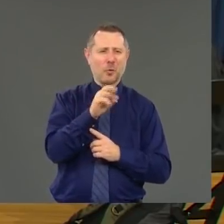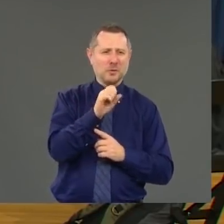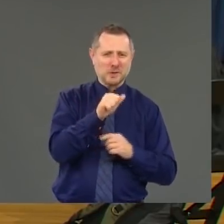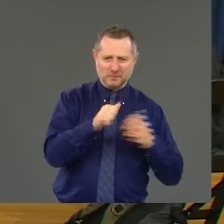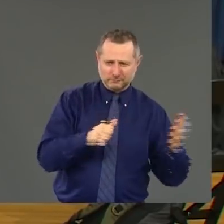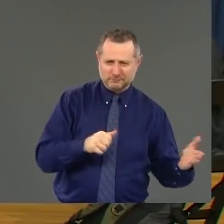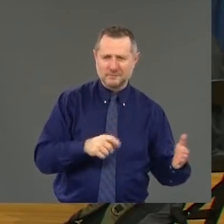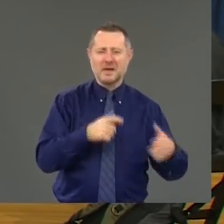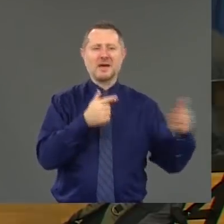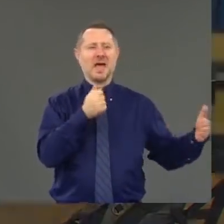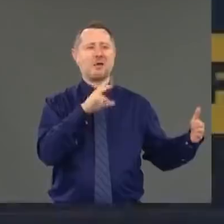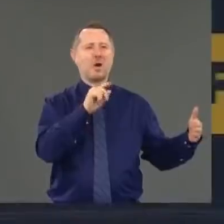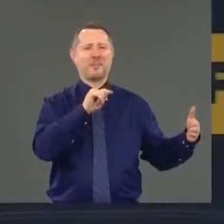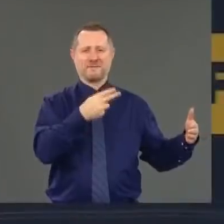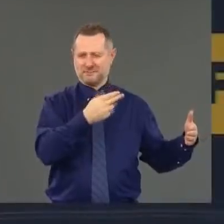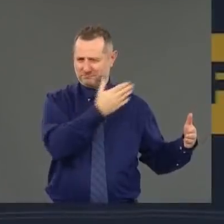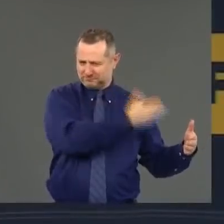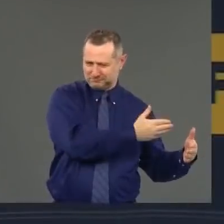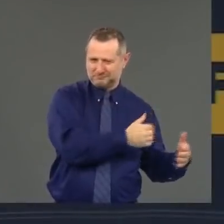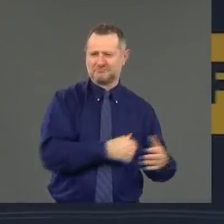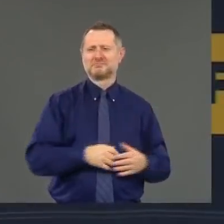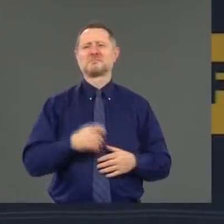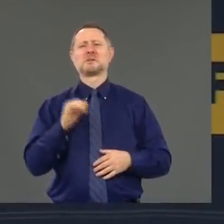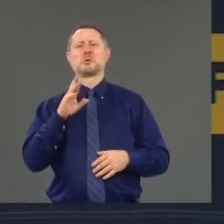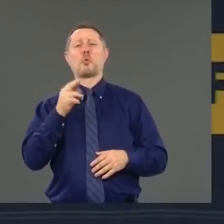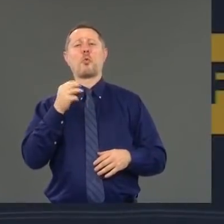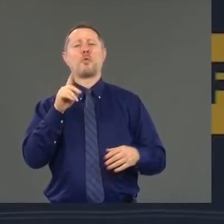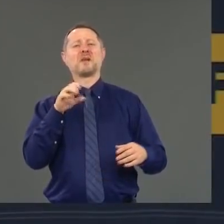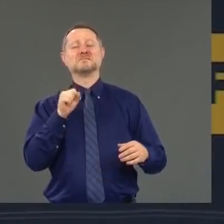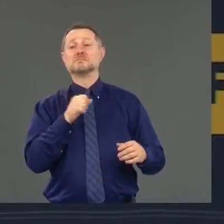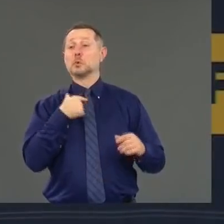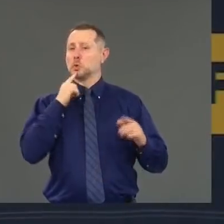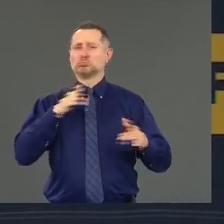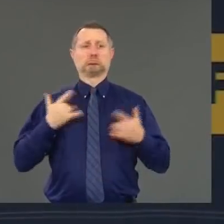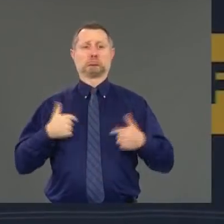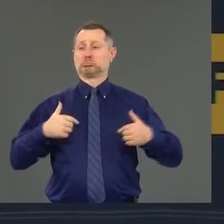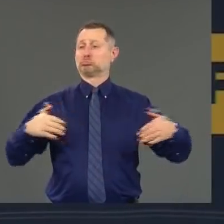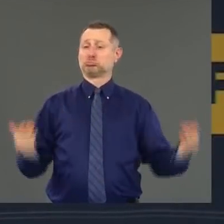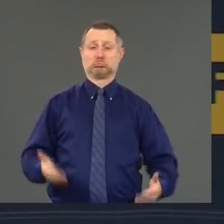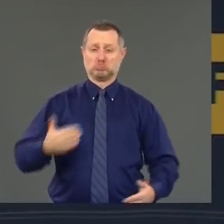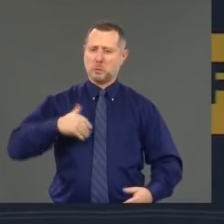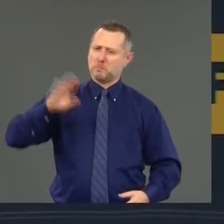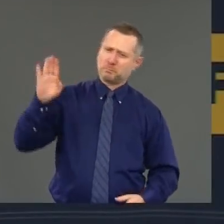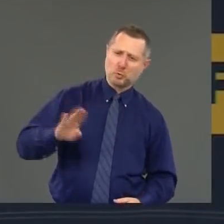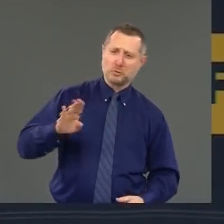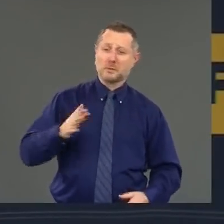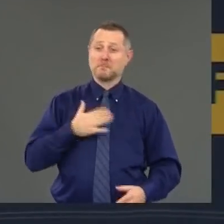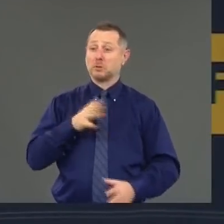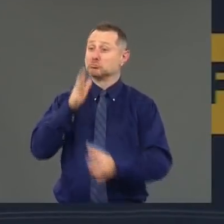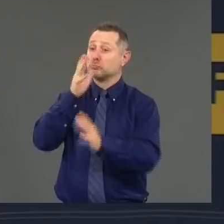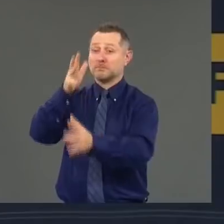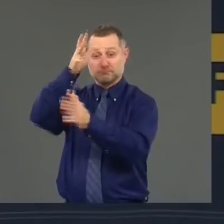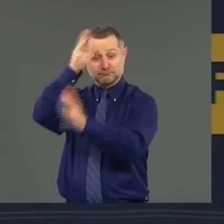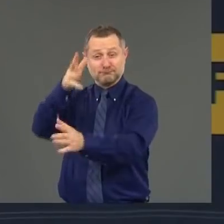CLUB. MELISSA DEROSA TO MY RIGHT AND GARETH RHODES TO MY LEFT.